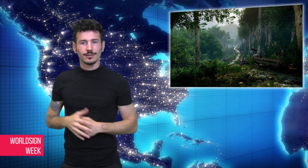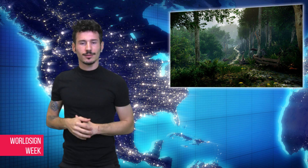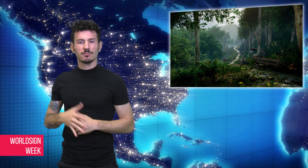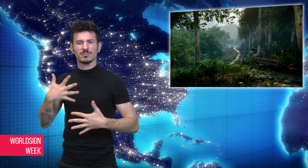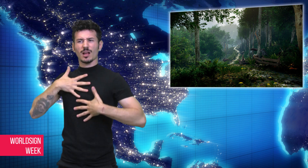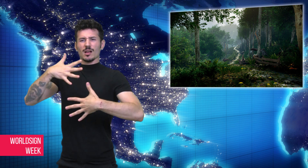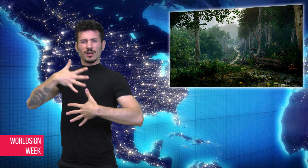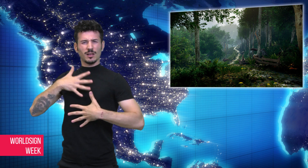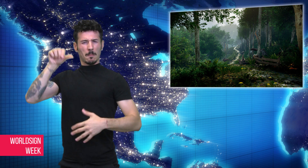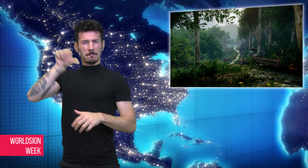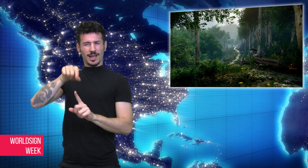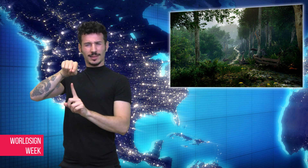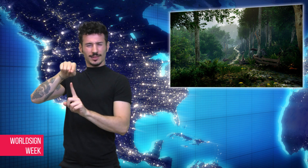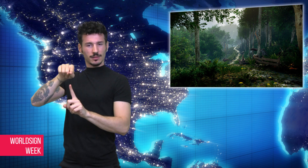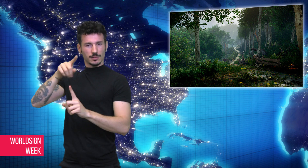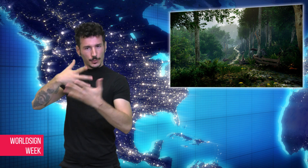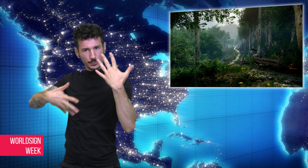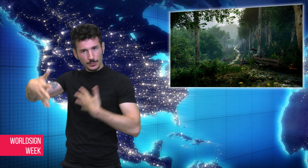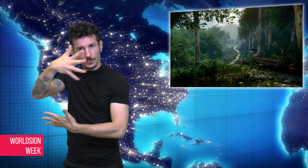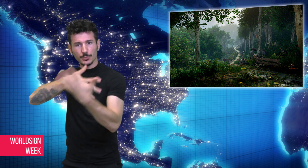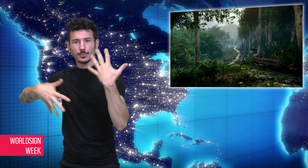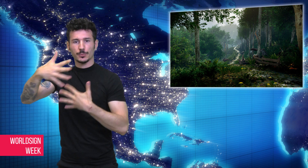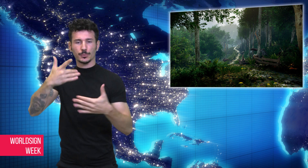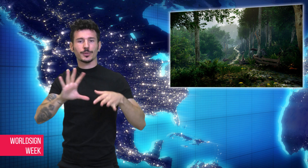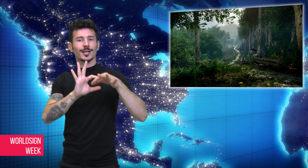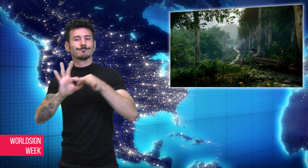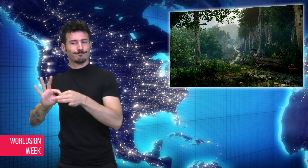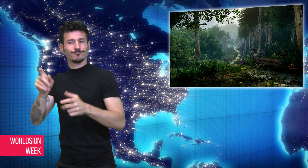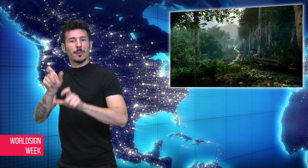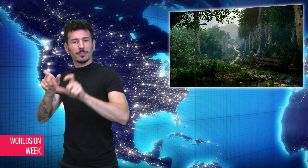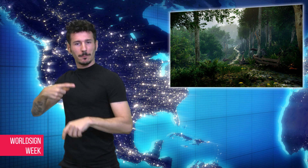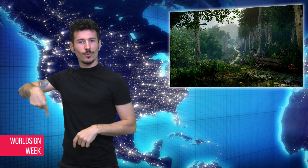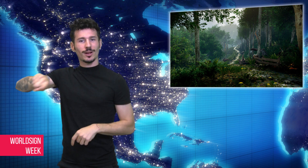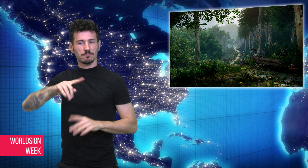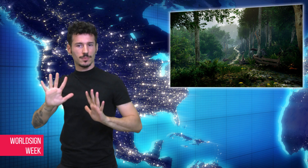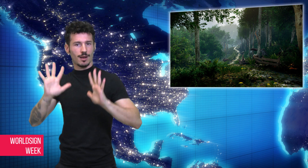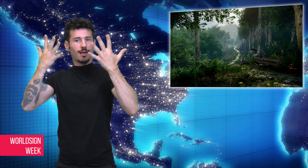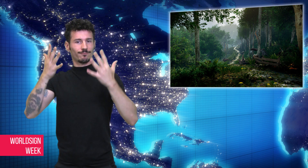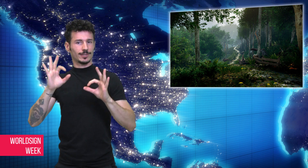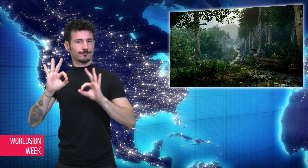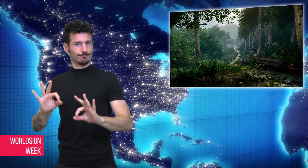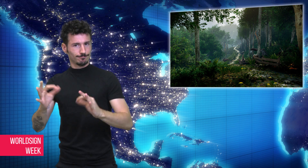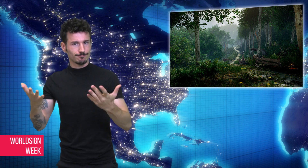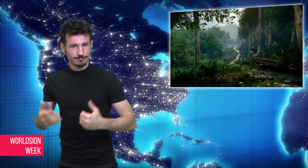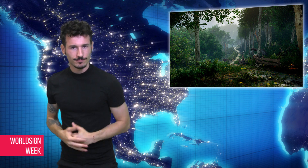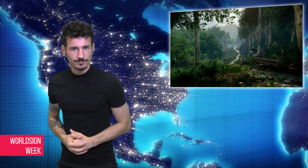air pollution and improve the quality of livelihoods for people.